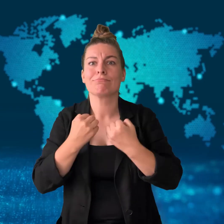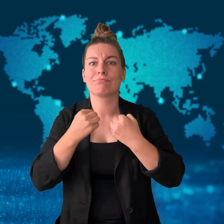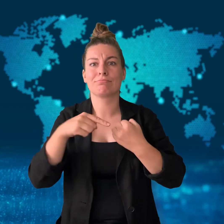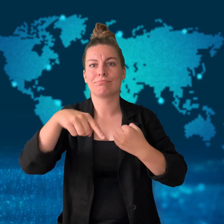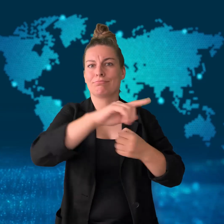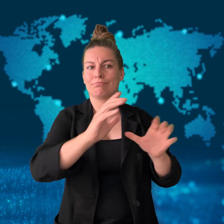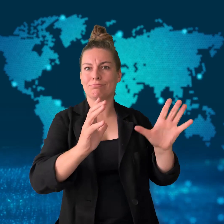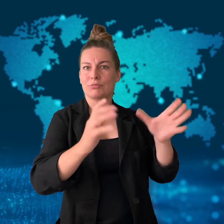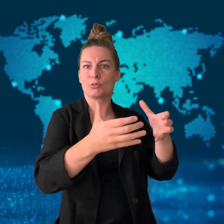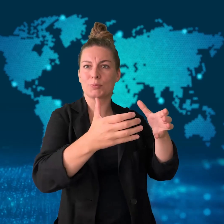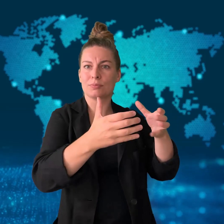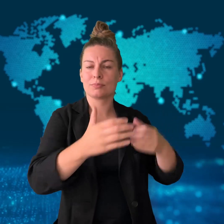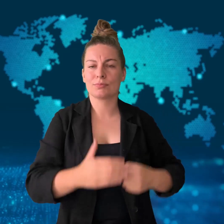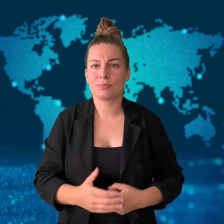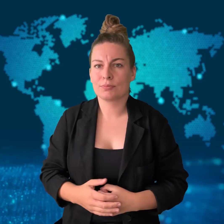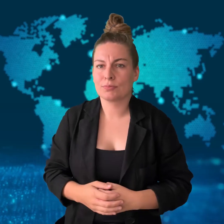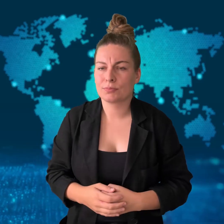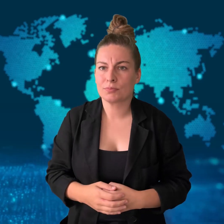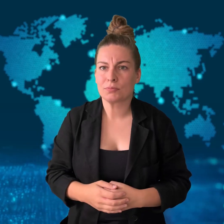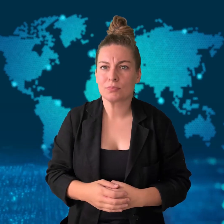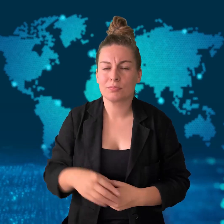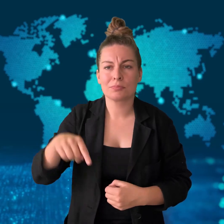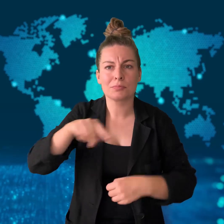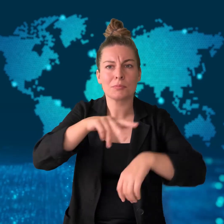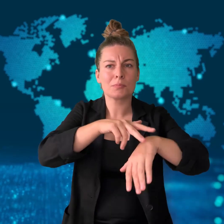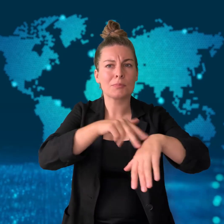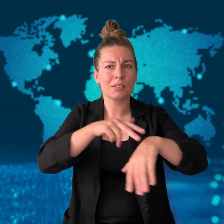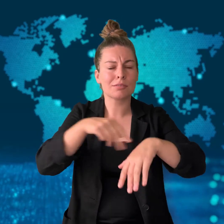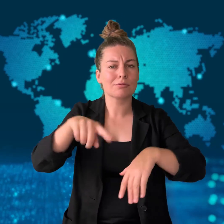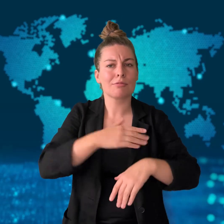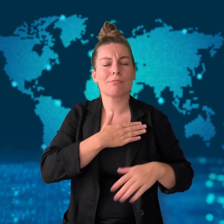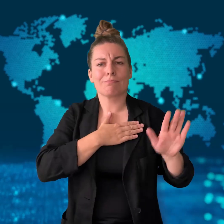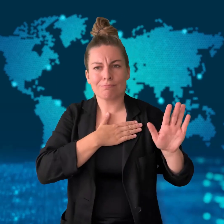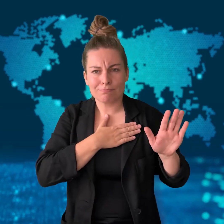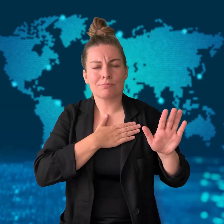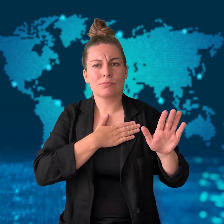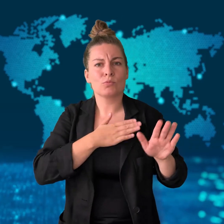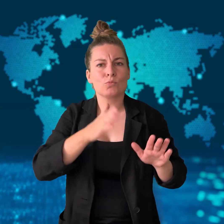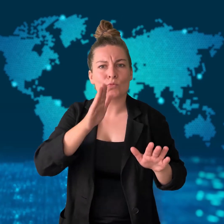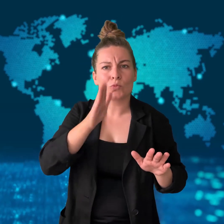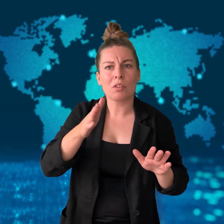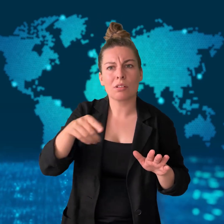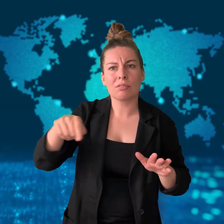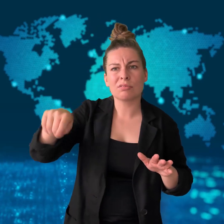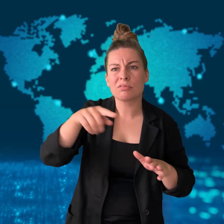The police had promised to "deal robustly with anyone intent on